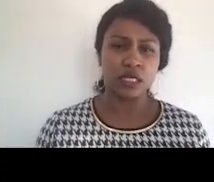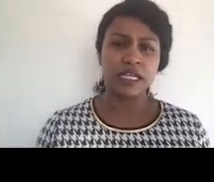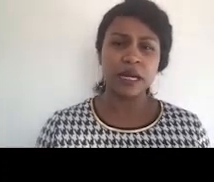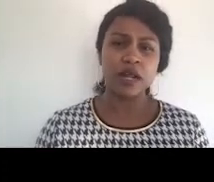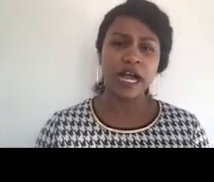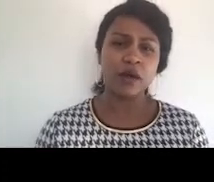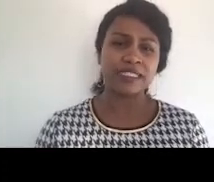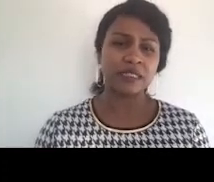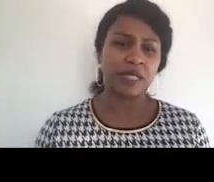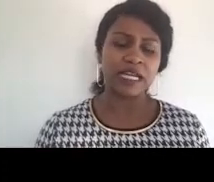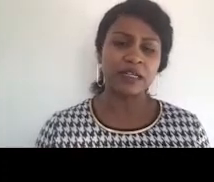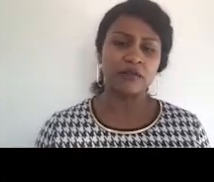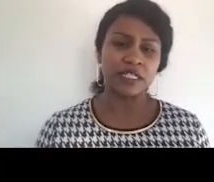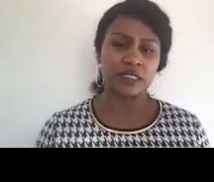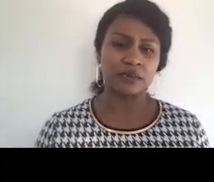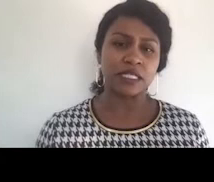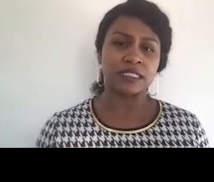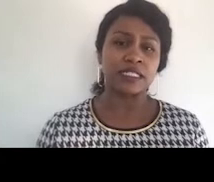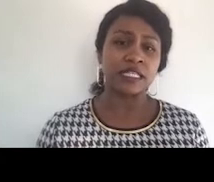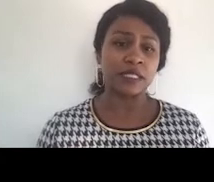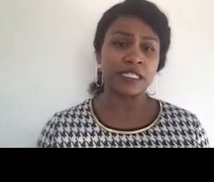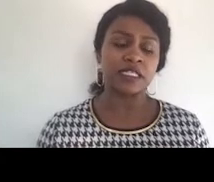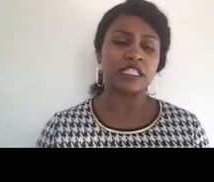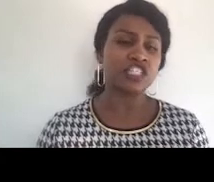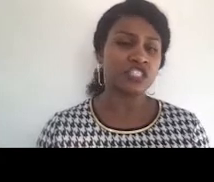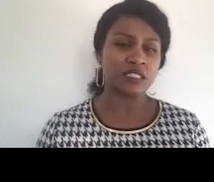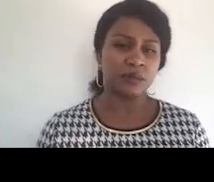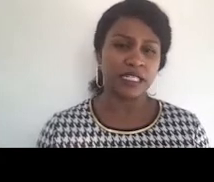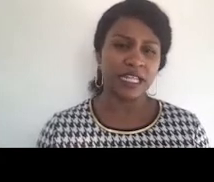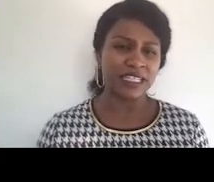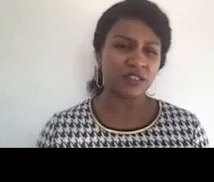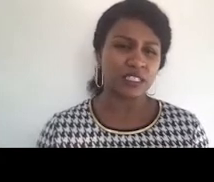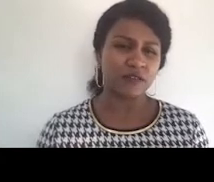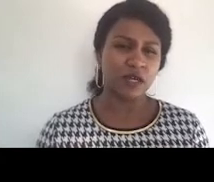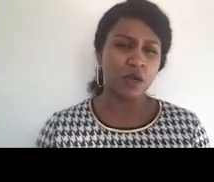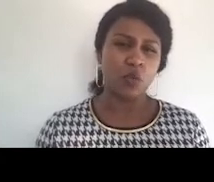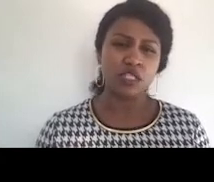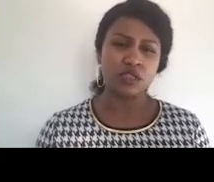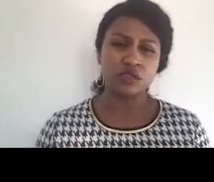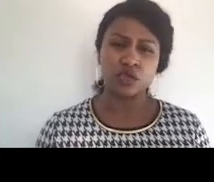Think about how anti-Black racism is inhibited in each system and then ask yourself what you are